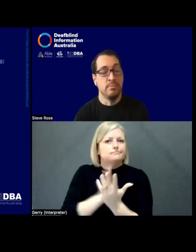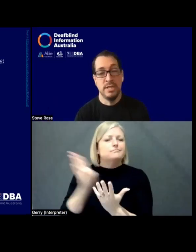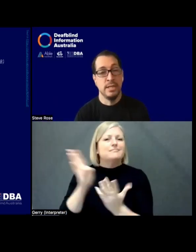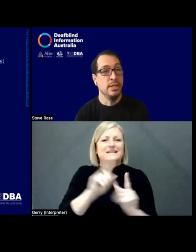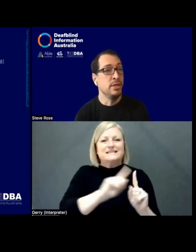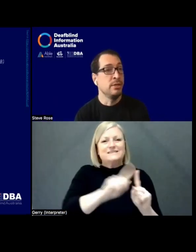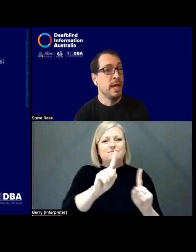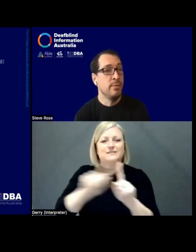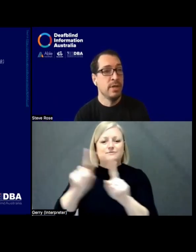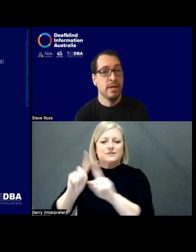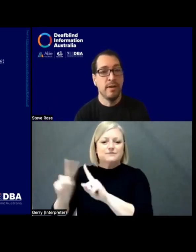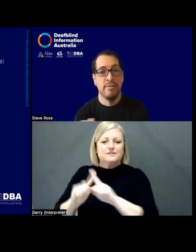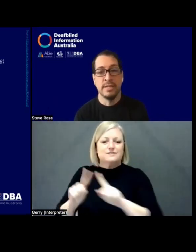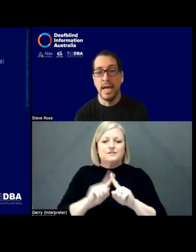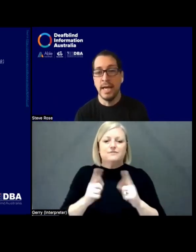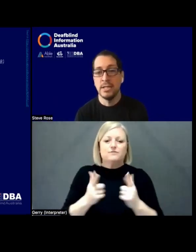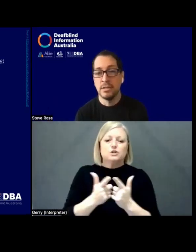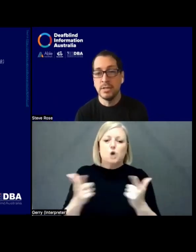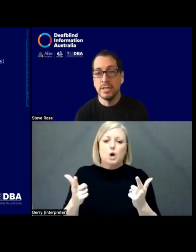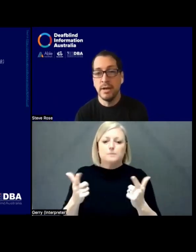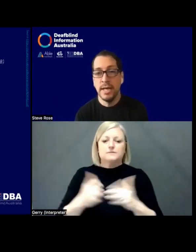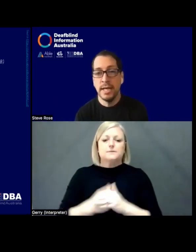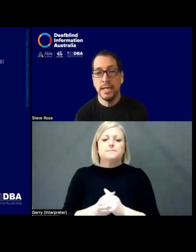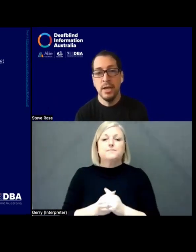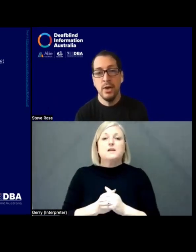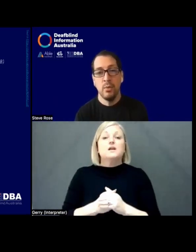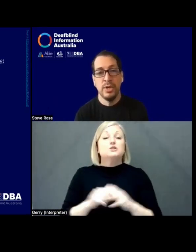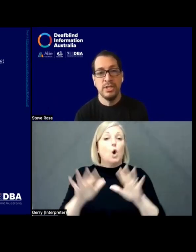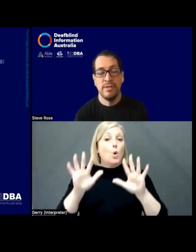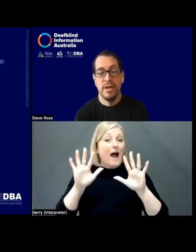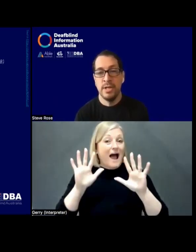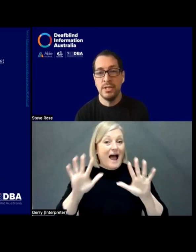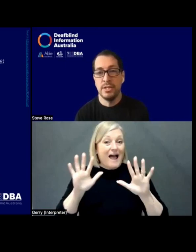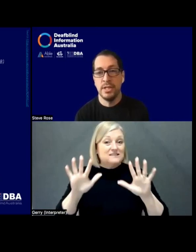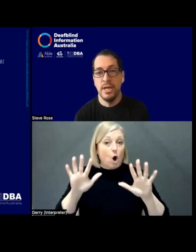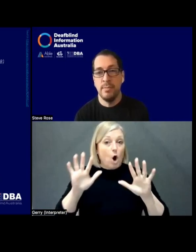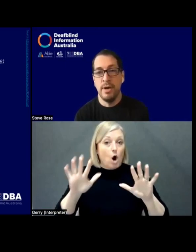Particularly in the UK, we have things like 'hands on signing,' which is very much the term